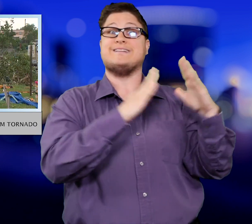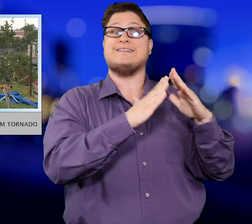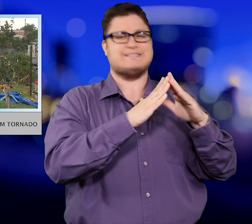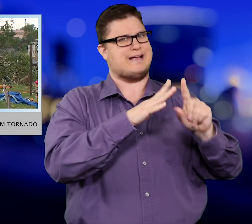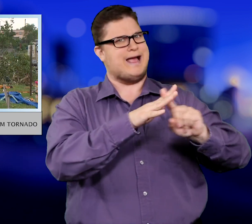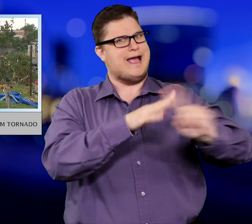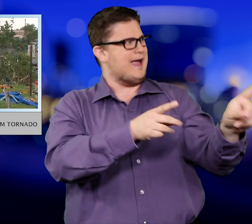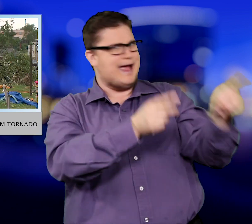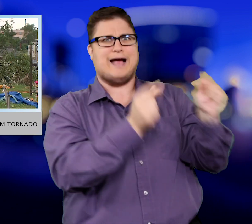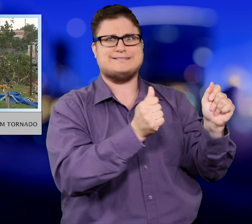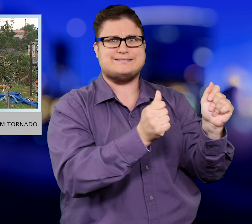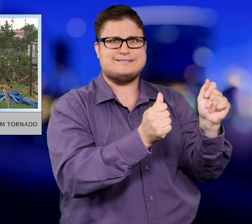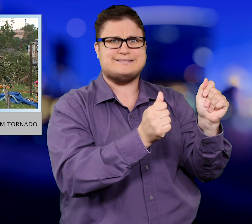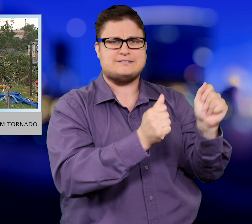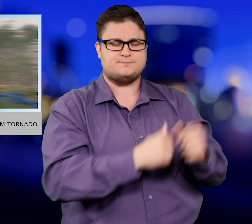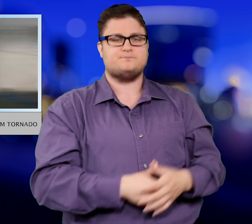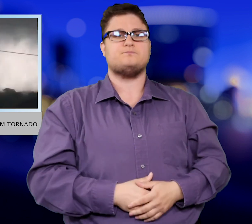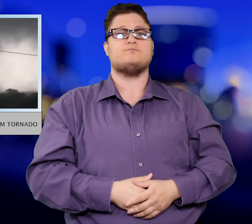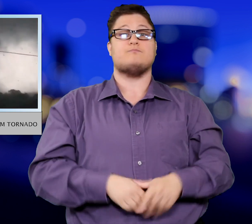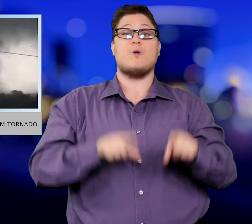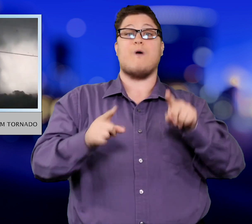of that city to evacuate quickly if it fails.